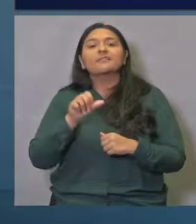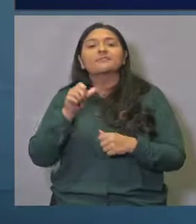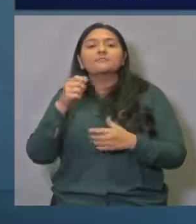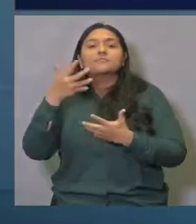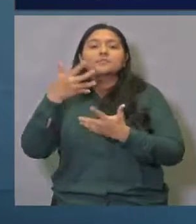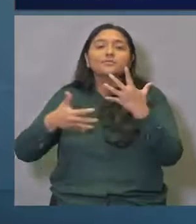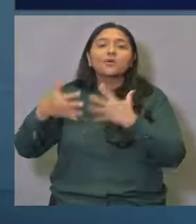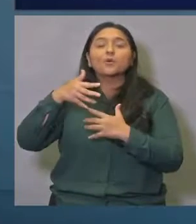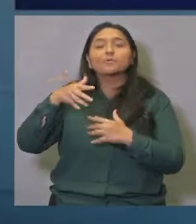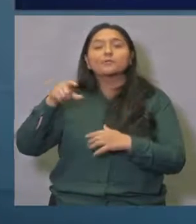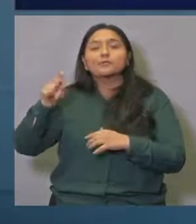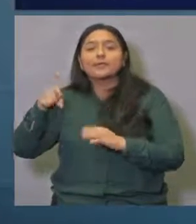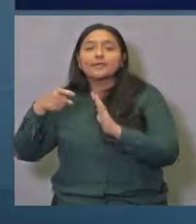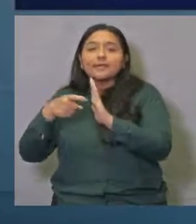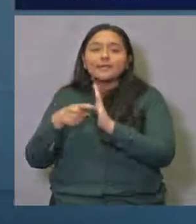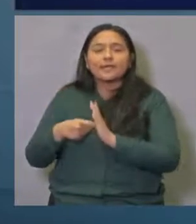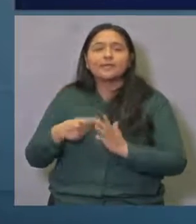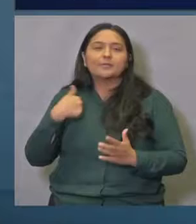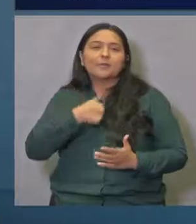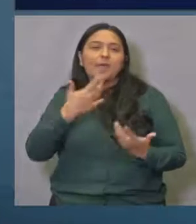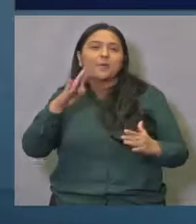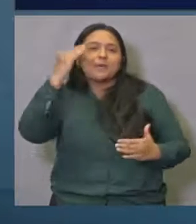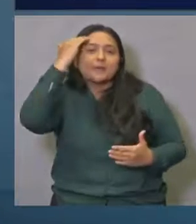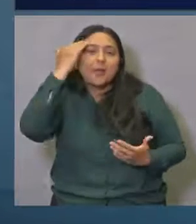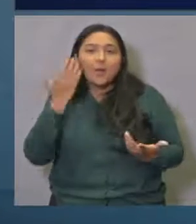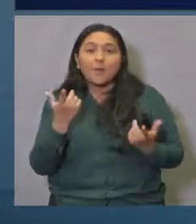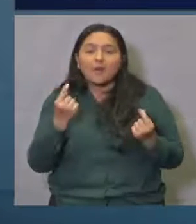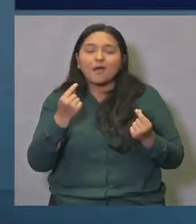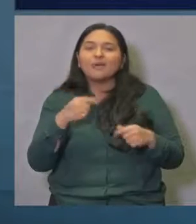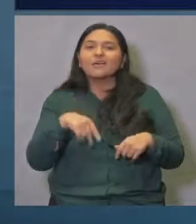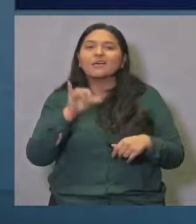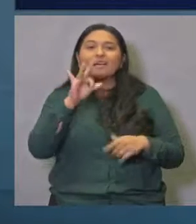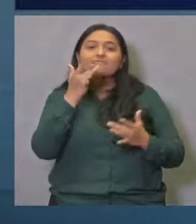IN EXAMPLES OF THE SOCIAL NEEDS